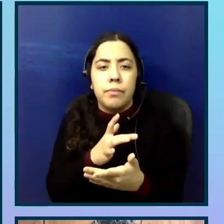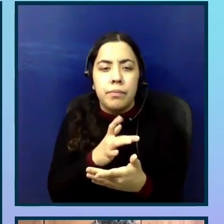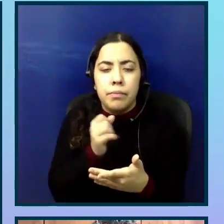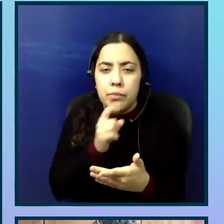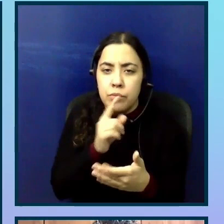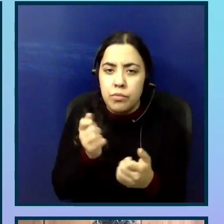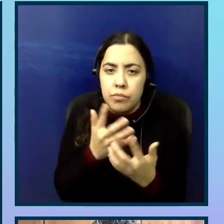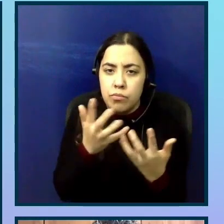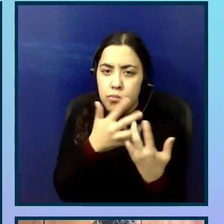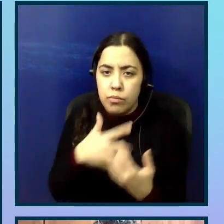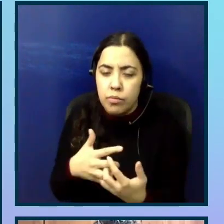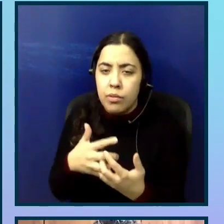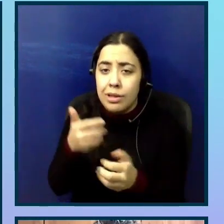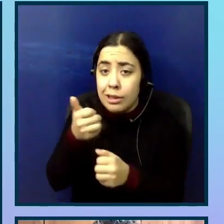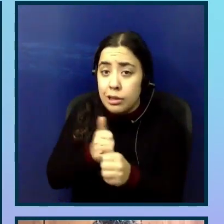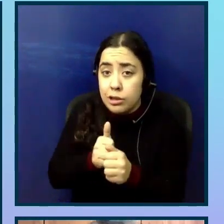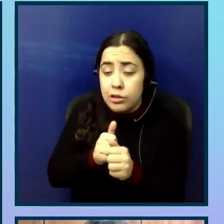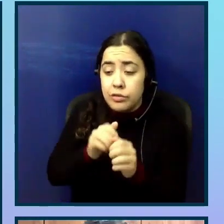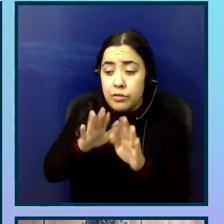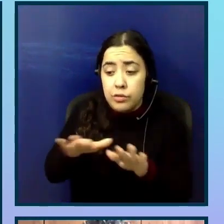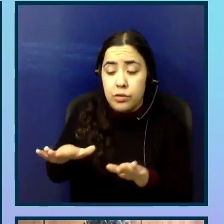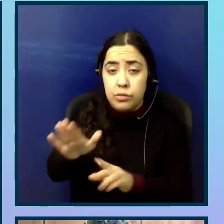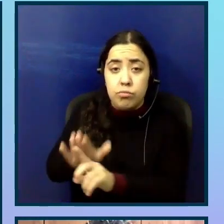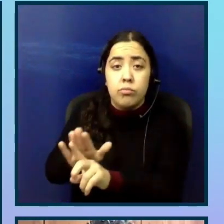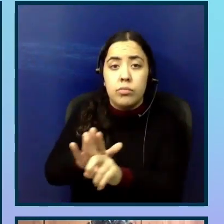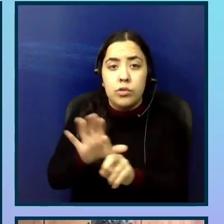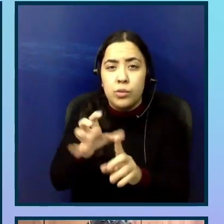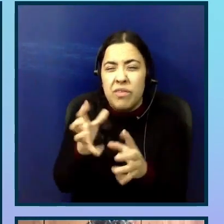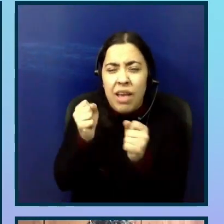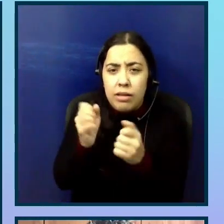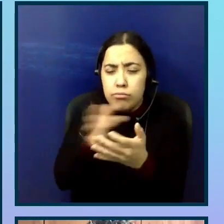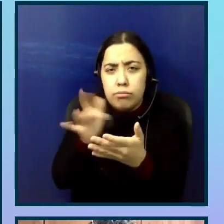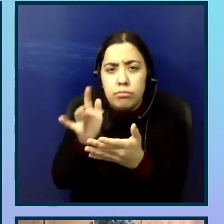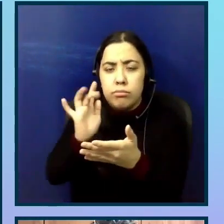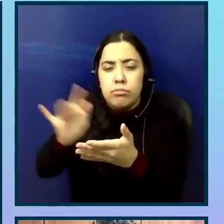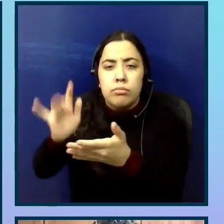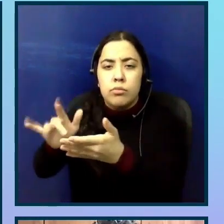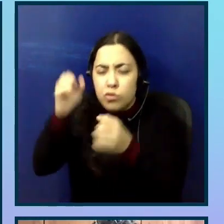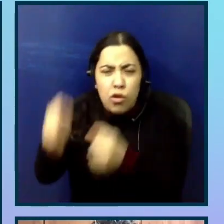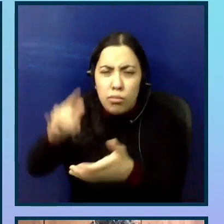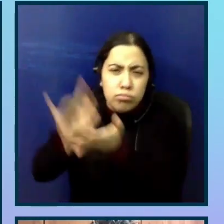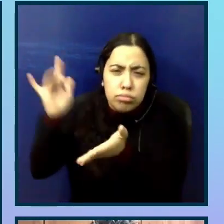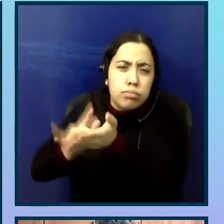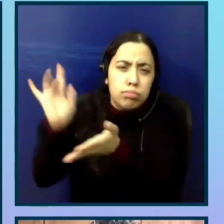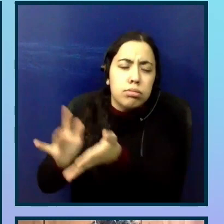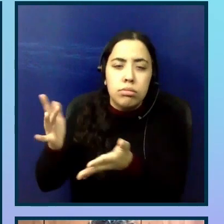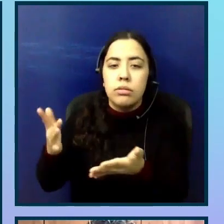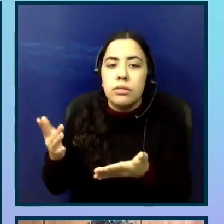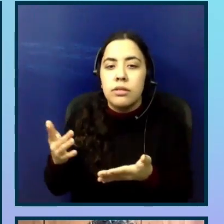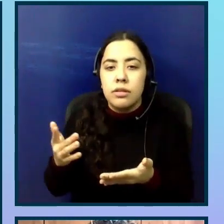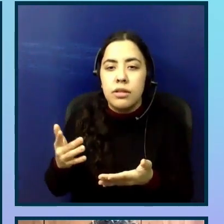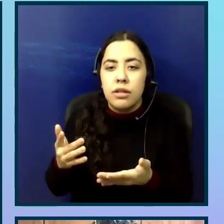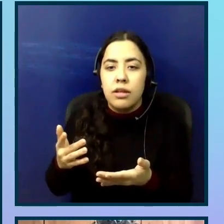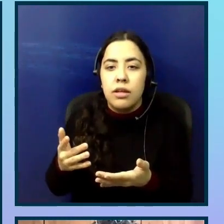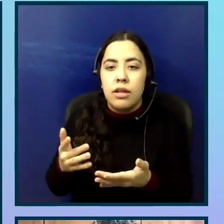But I learned that each one of the kids do it really fast and then hit it very strongly and hit all over on the screen.